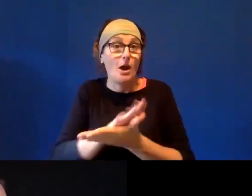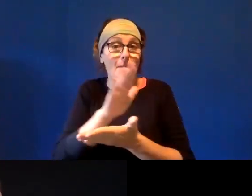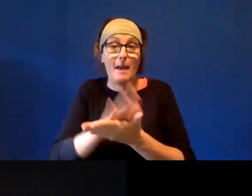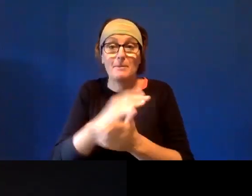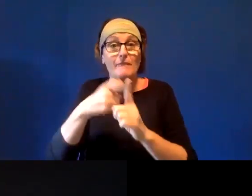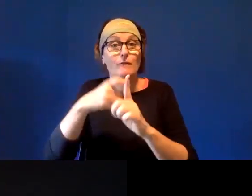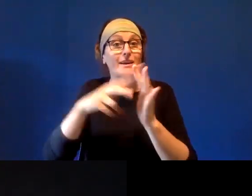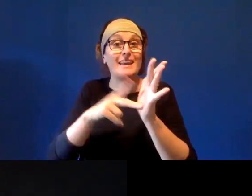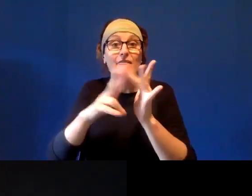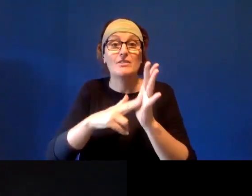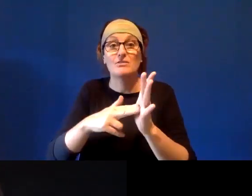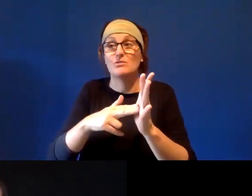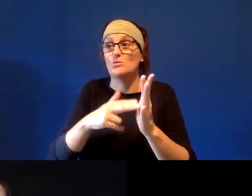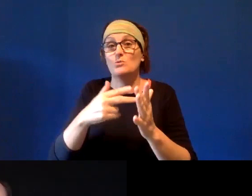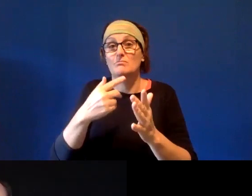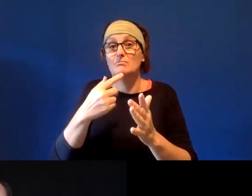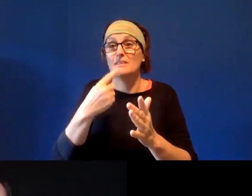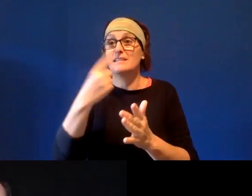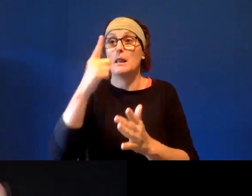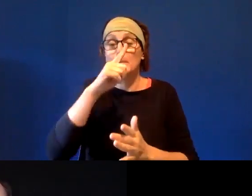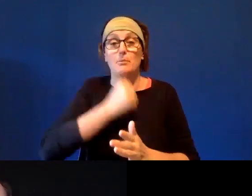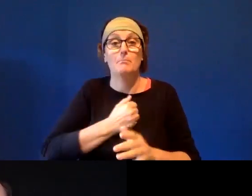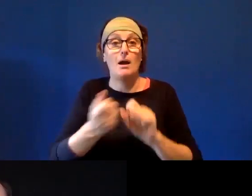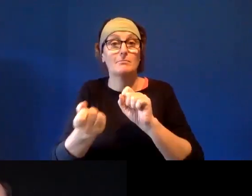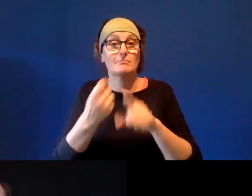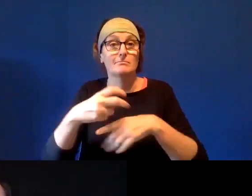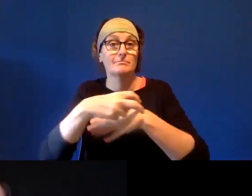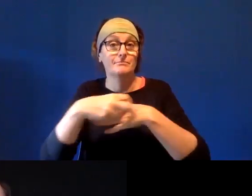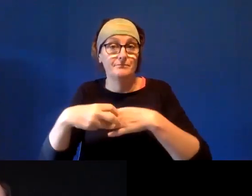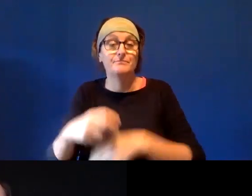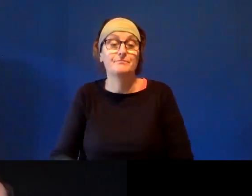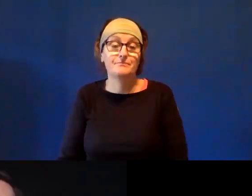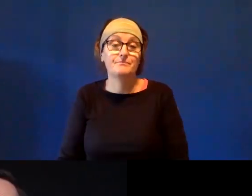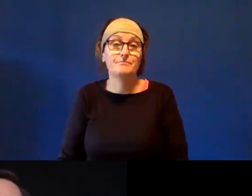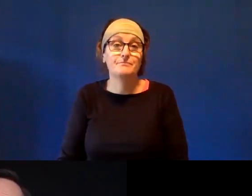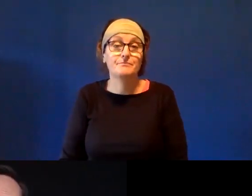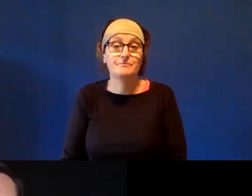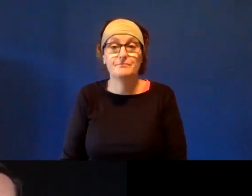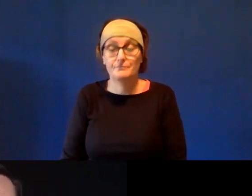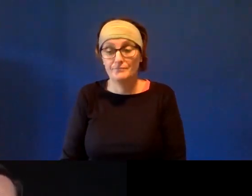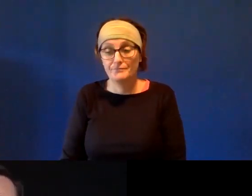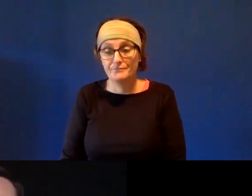to pass on the details. Australian arts amidst COVID-19. KEVIN DU